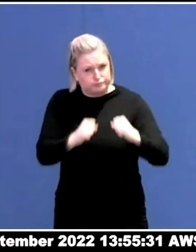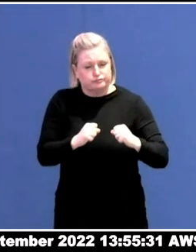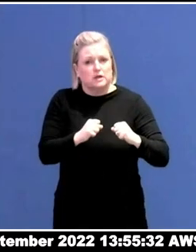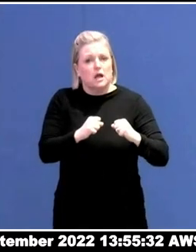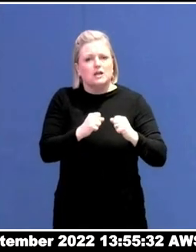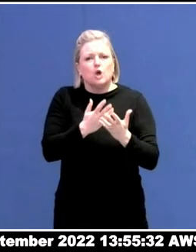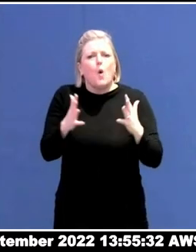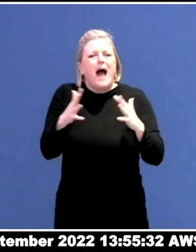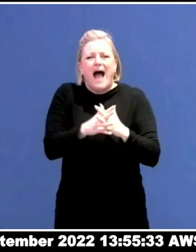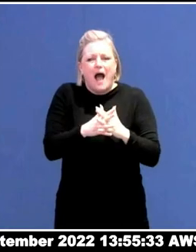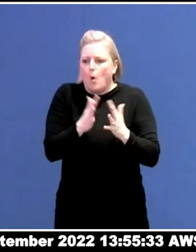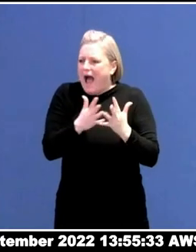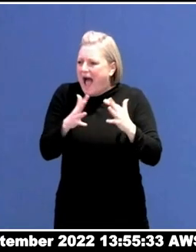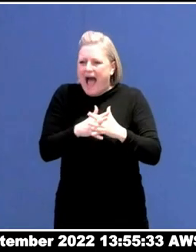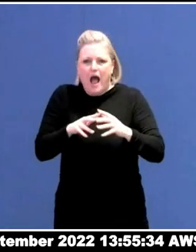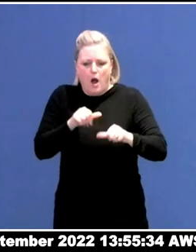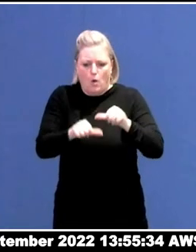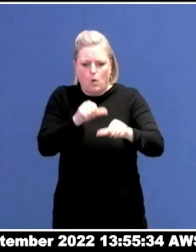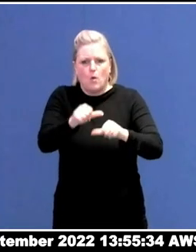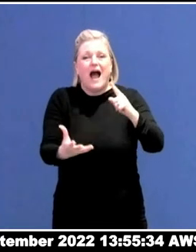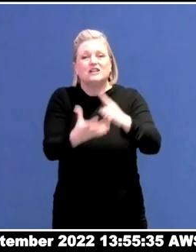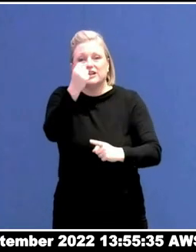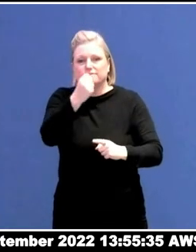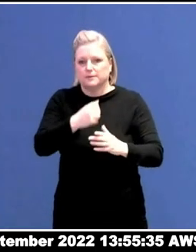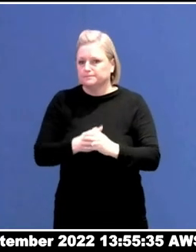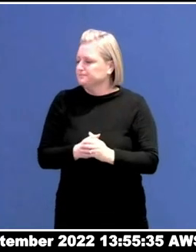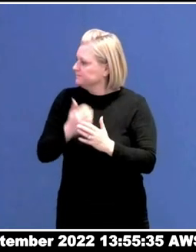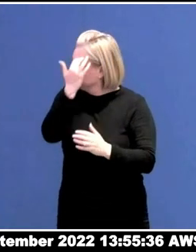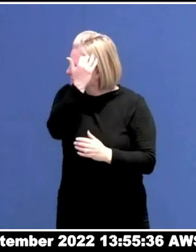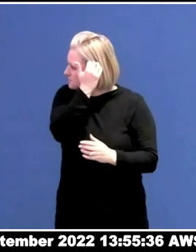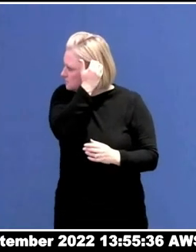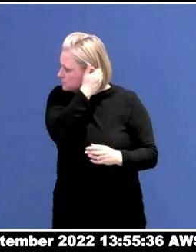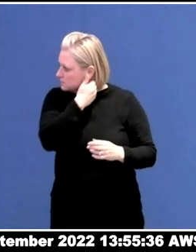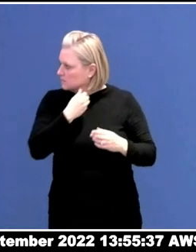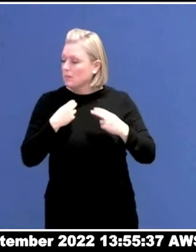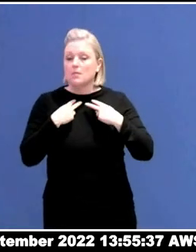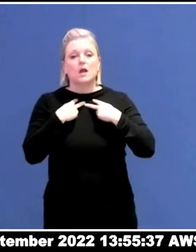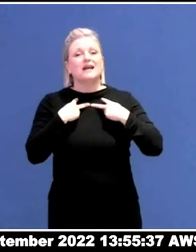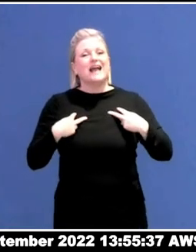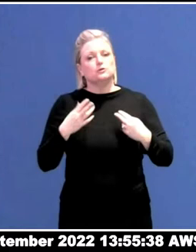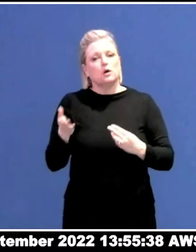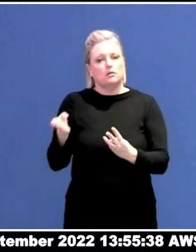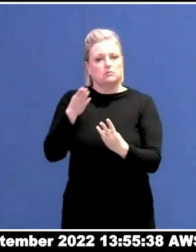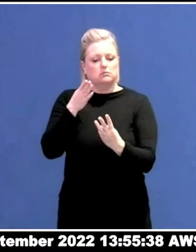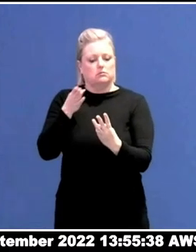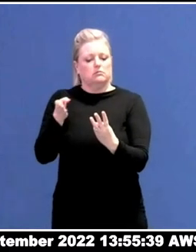What other things can we use? Can I suggest Mr Newhouse might take that question, Chair. Mr Newhouse, yes. Alright. I agree with you, Commissioner.